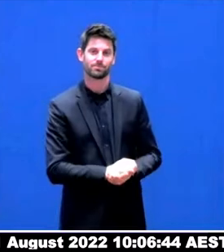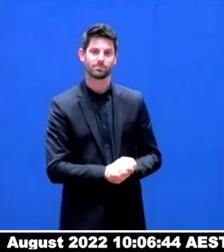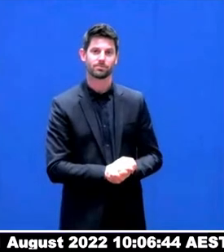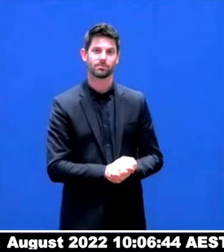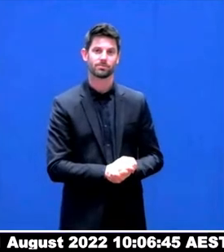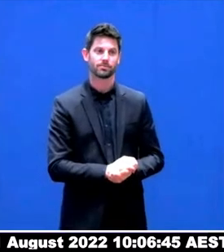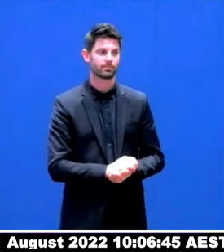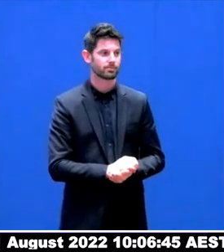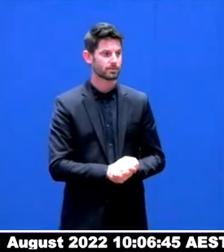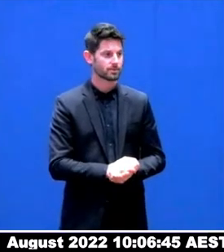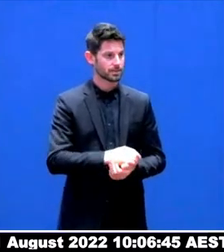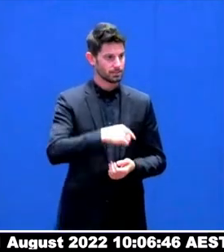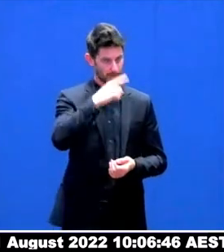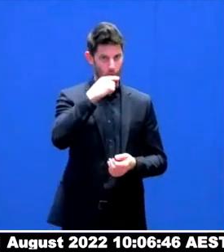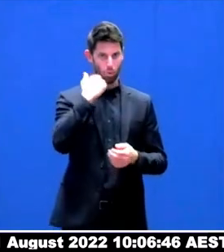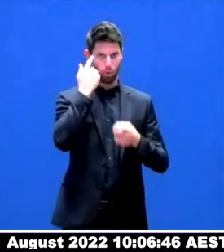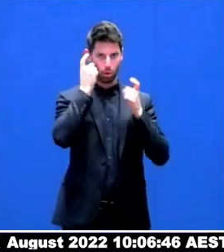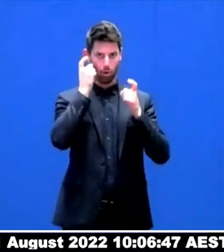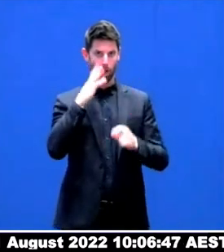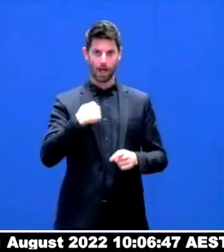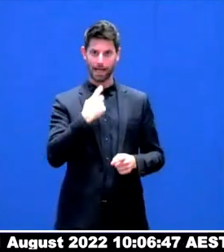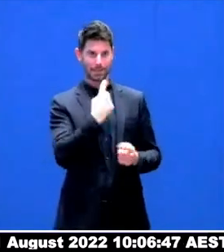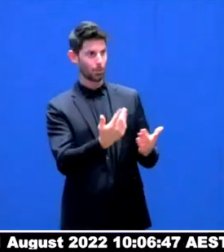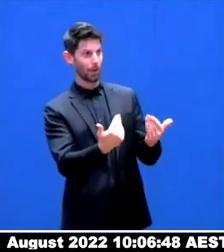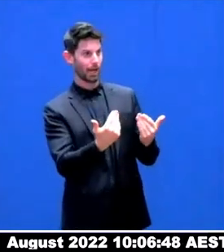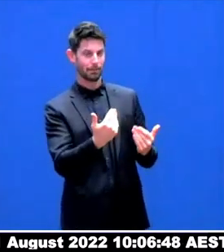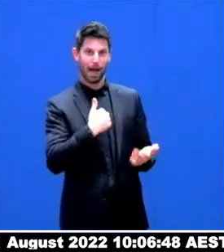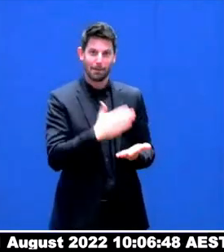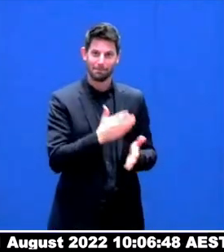People are worried when I say that, but a warm welcome.